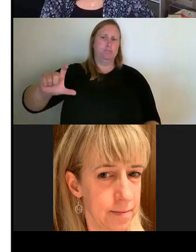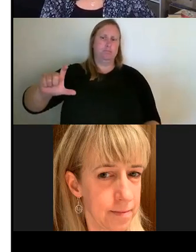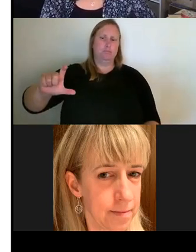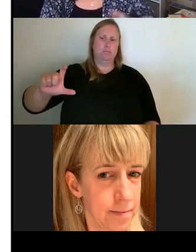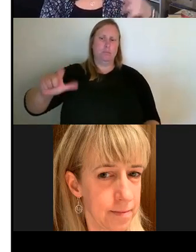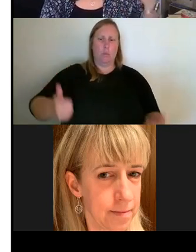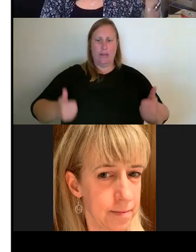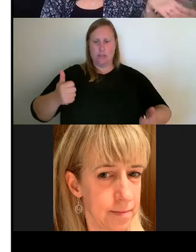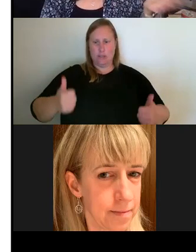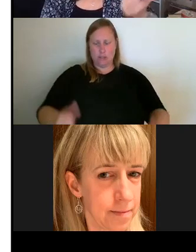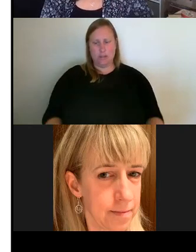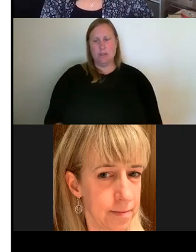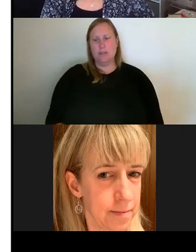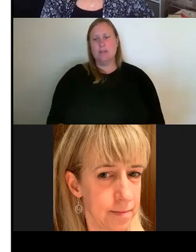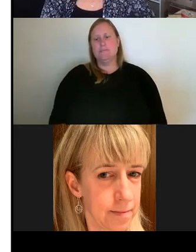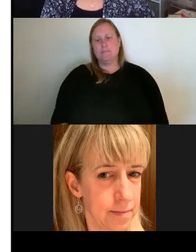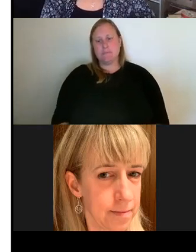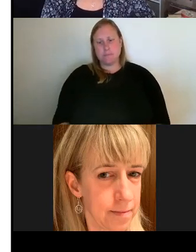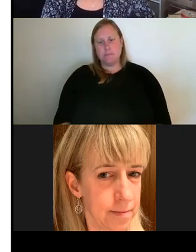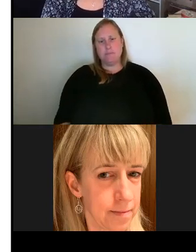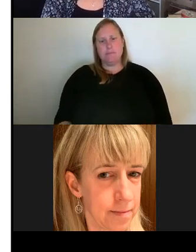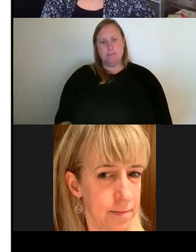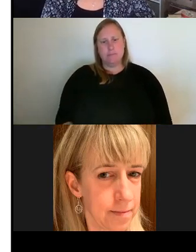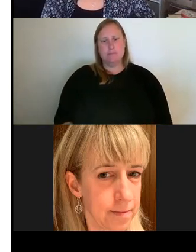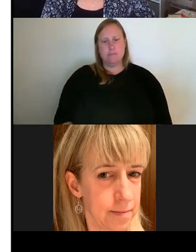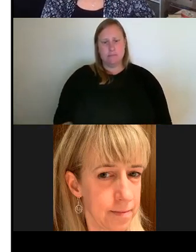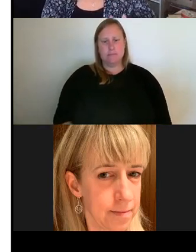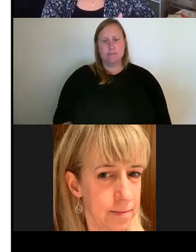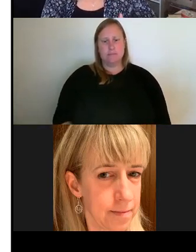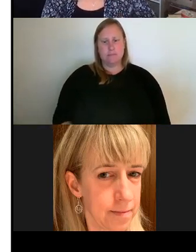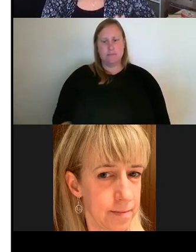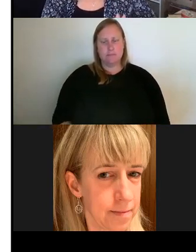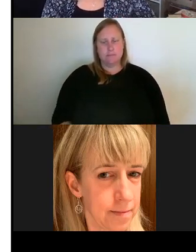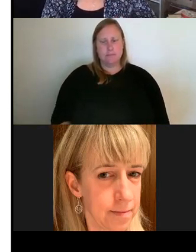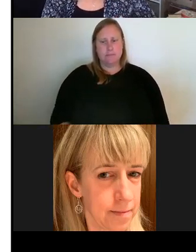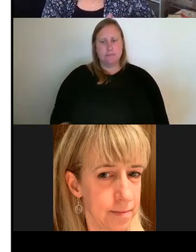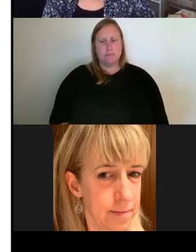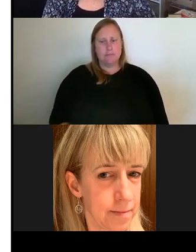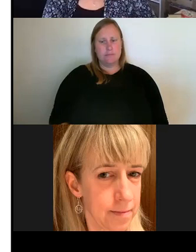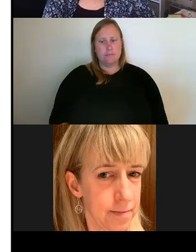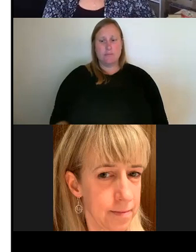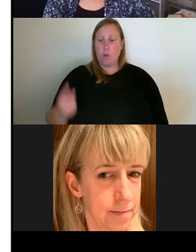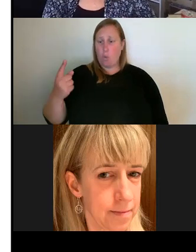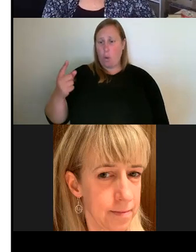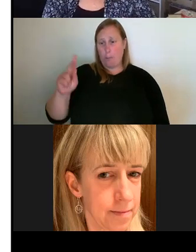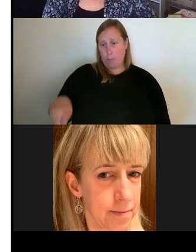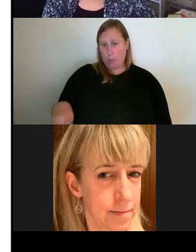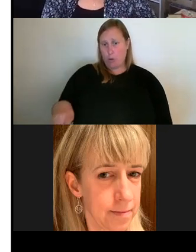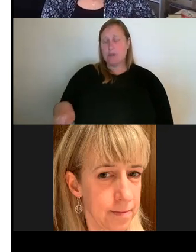Many of you are saying that you prefer mixed. We have someone that prefers upper case.